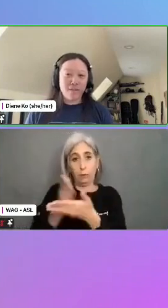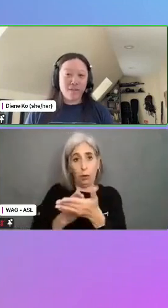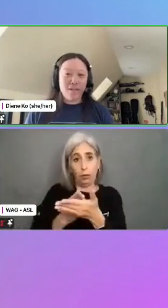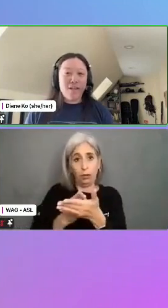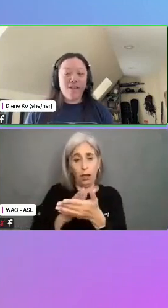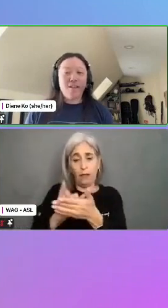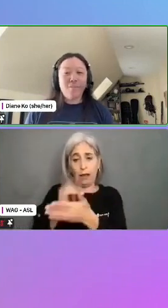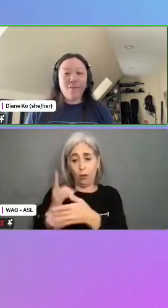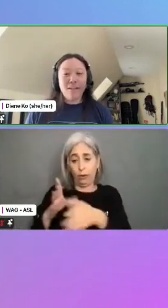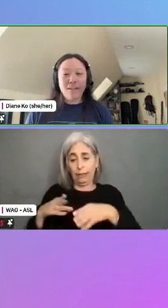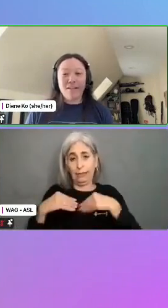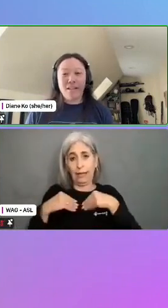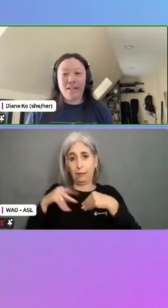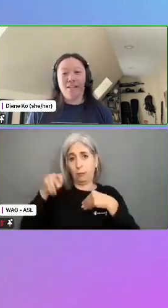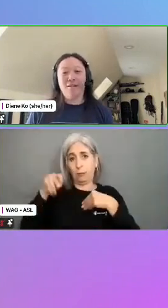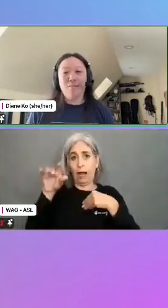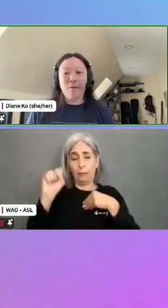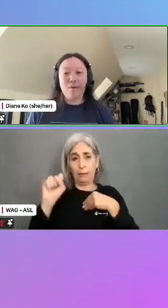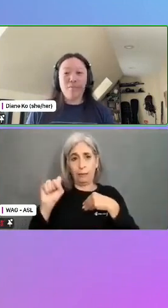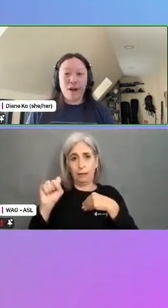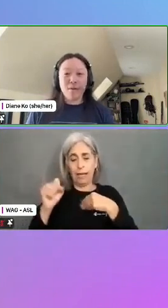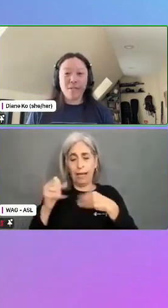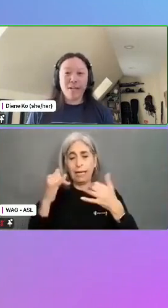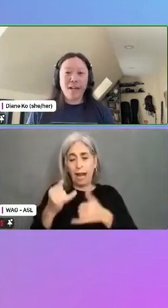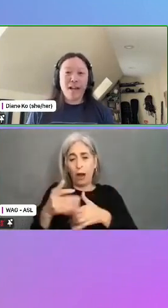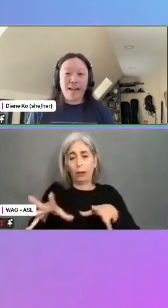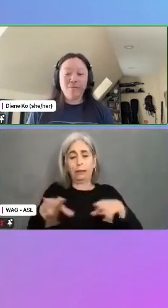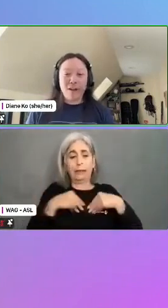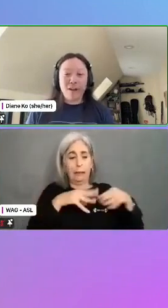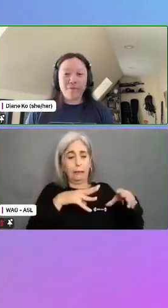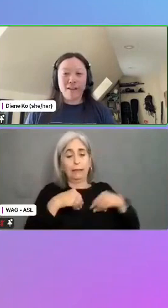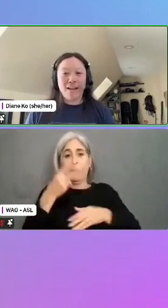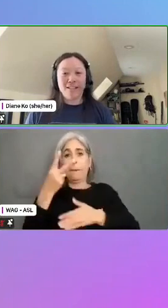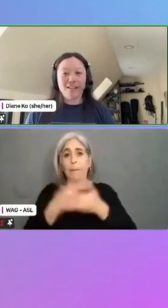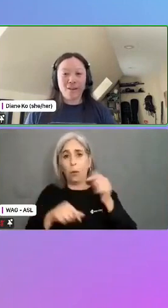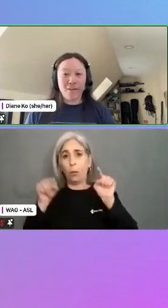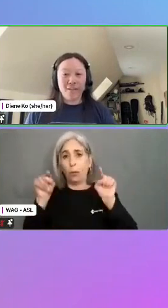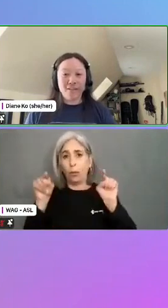complex aria patterns like tab panels or combo abstracting boxes, we're away the